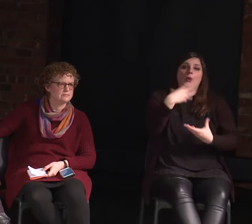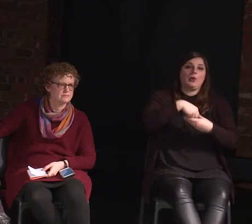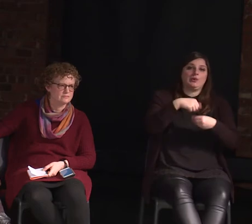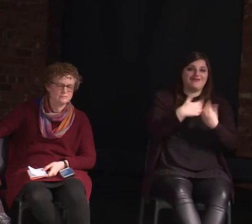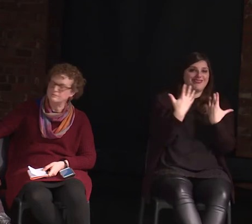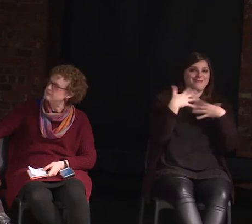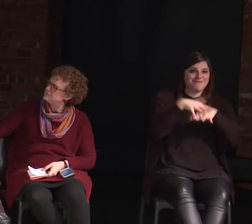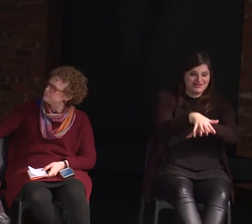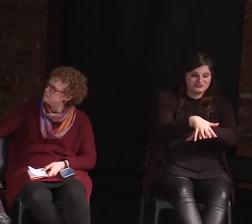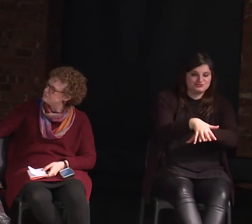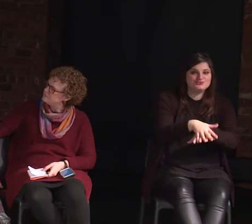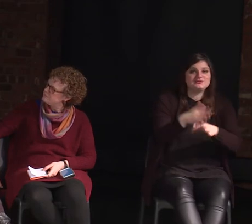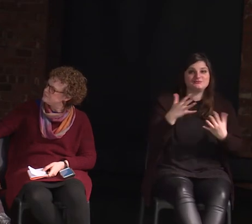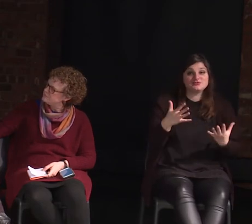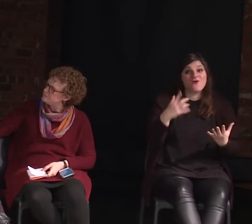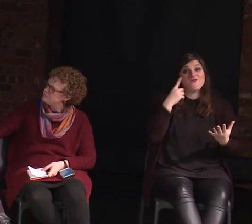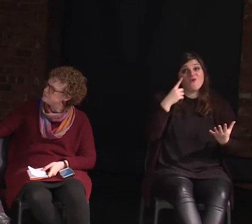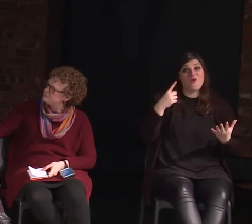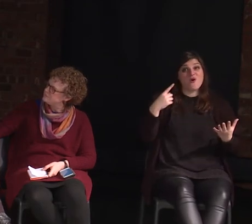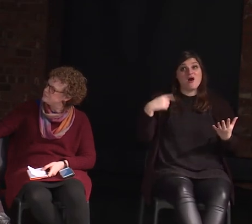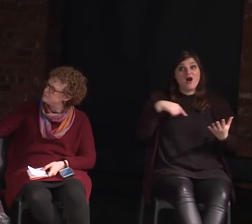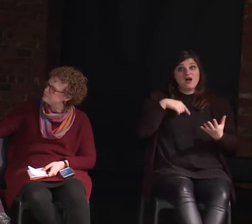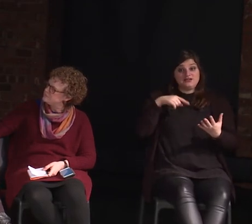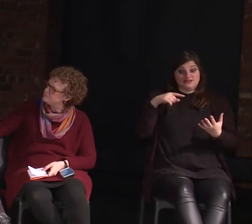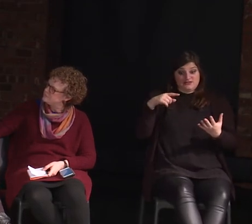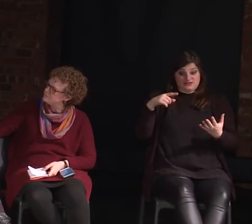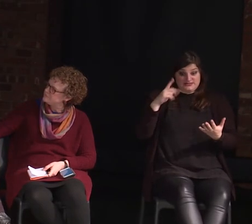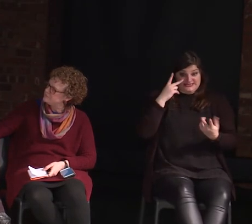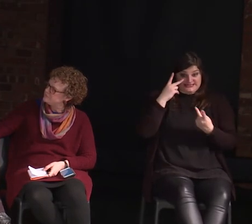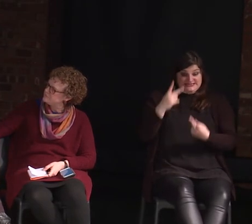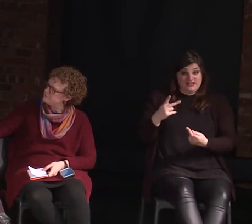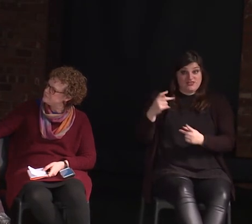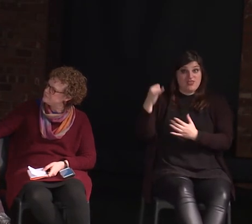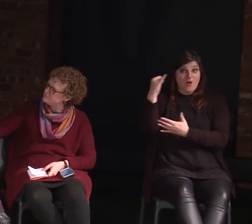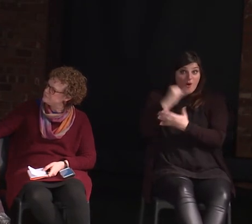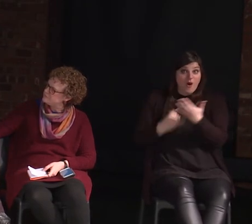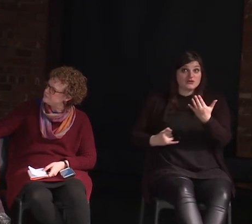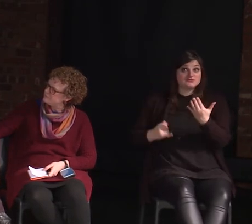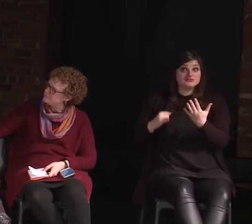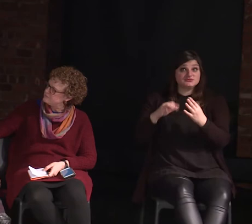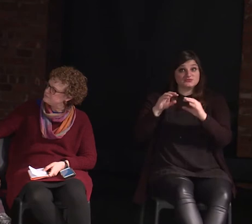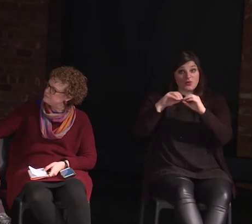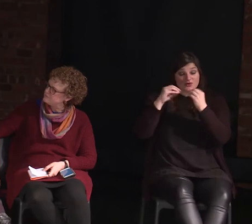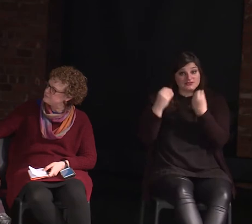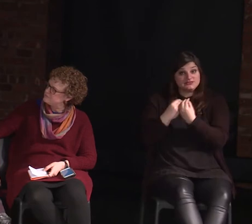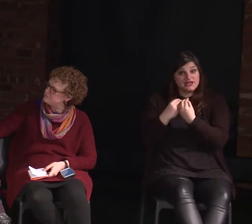As arts organizations, one of the things that we were really struck by was this hidden role